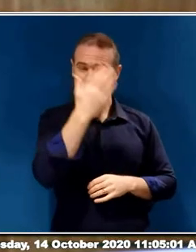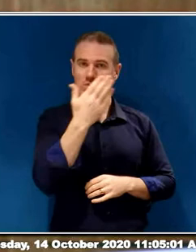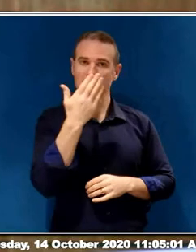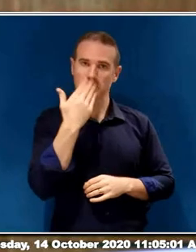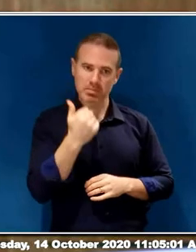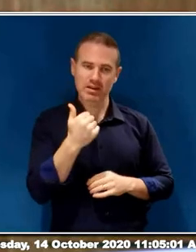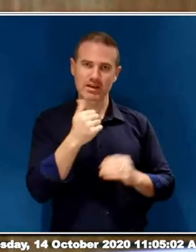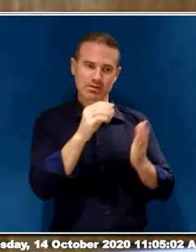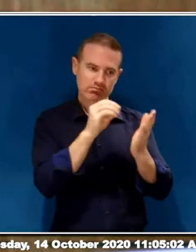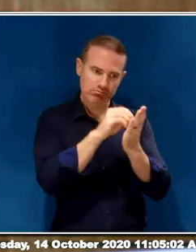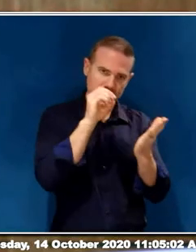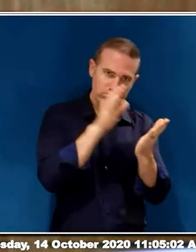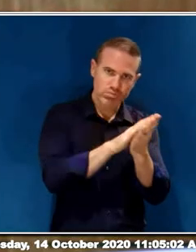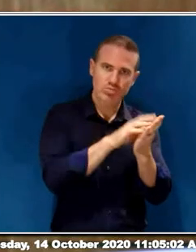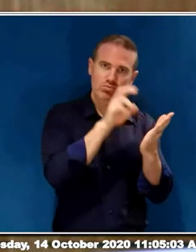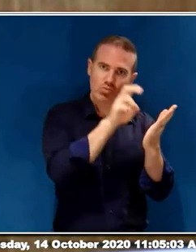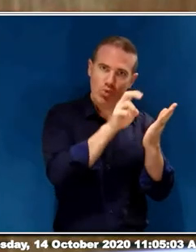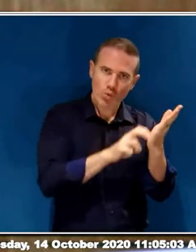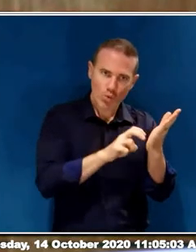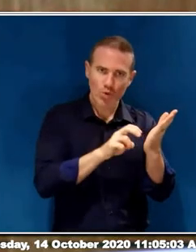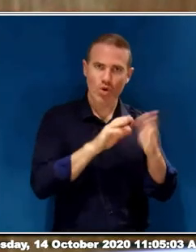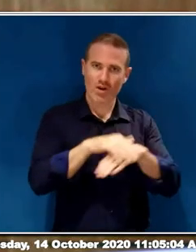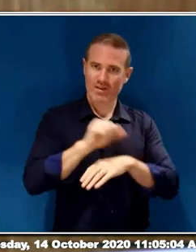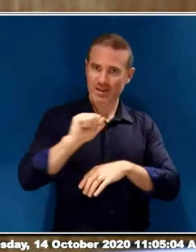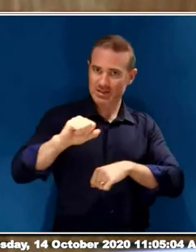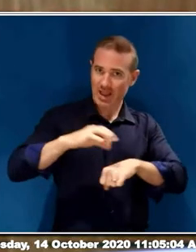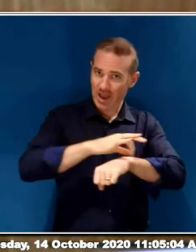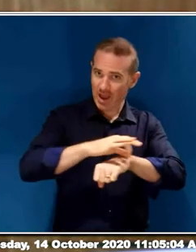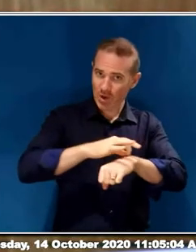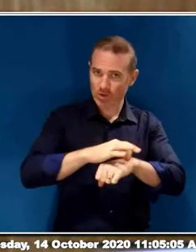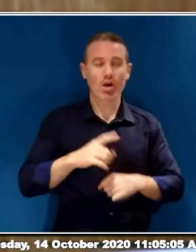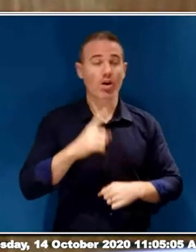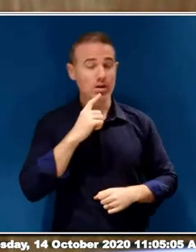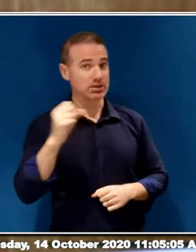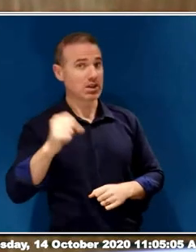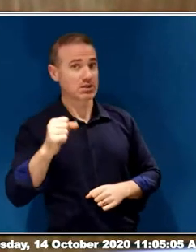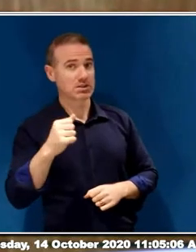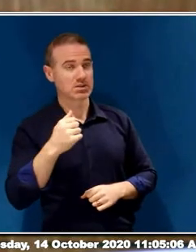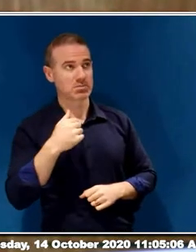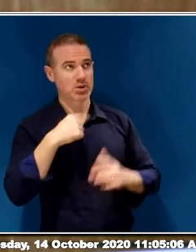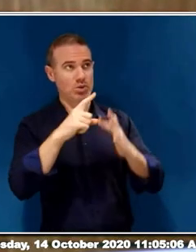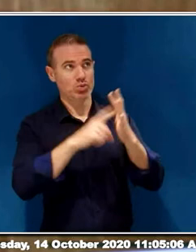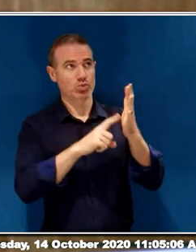In July of 2018 I had another meeting with the Principal and the HOSEs.